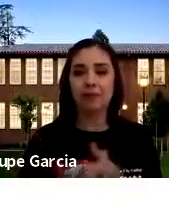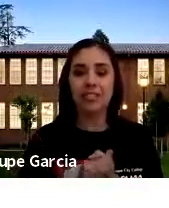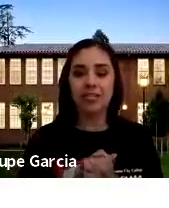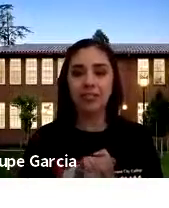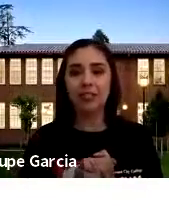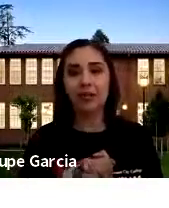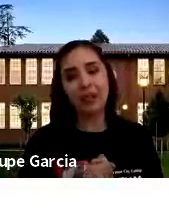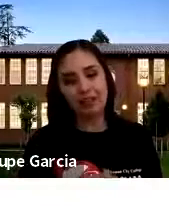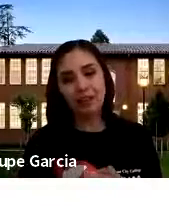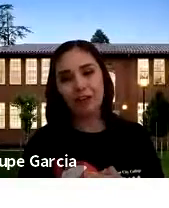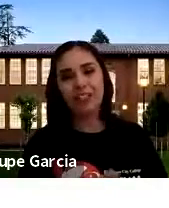presenters, oh, counselors